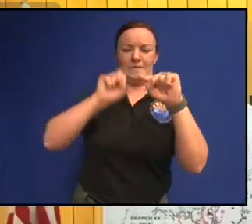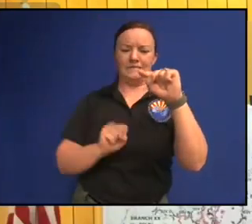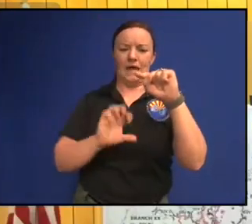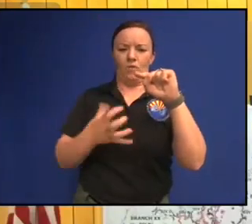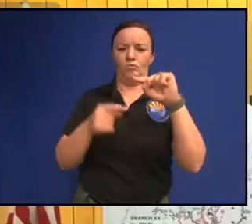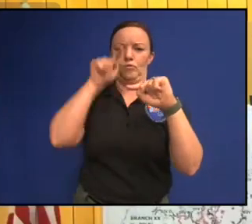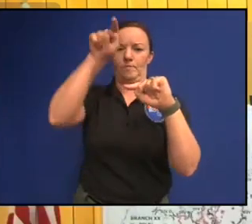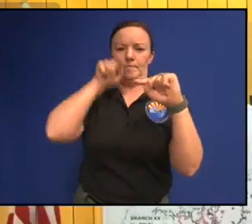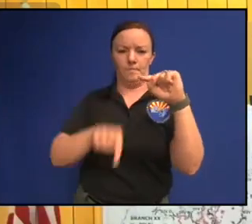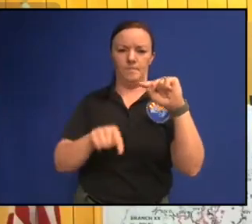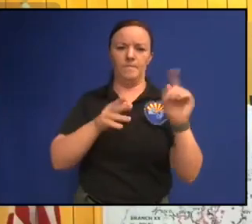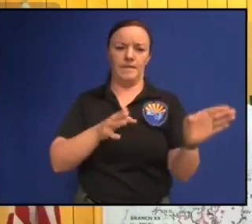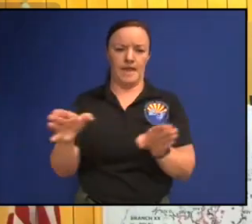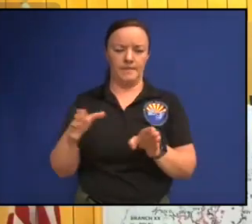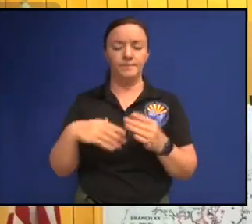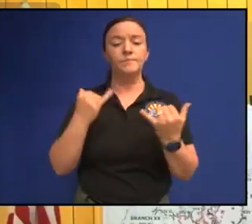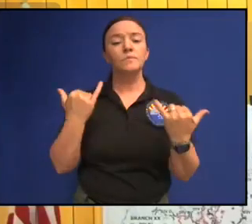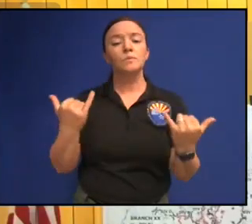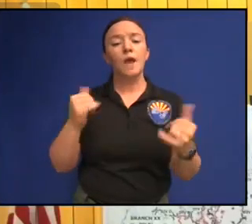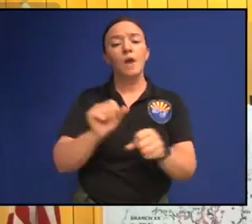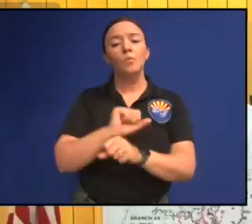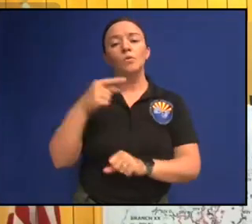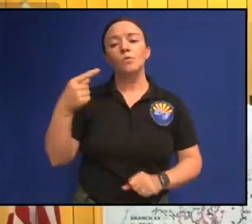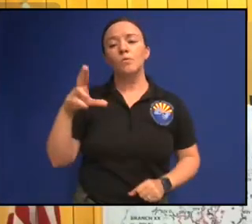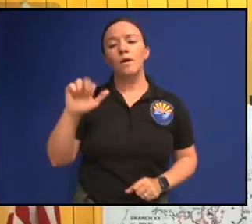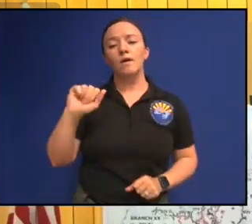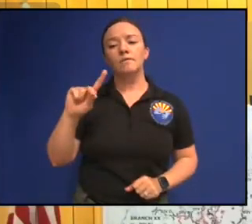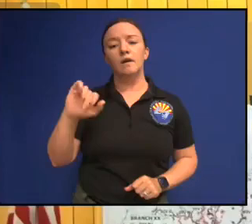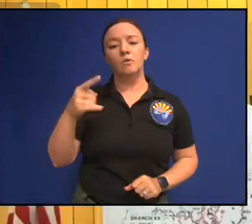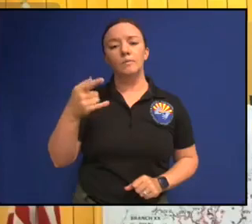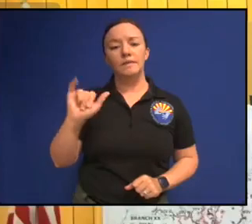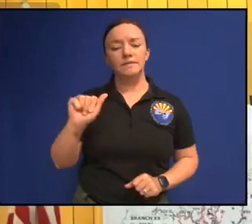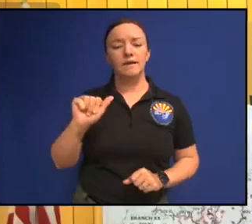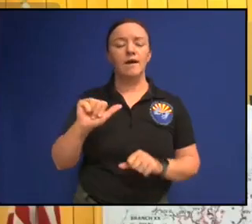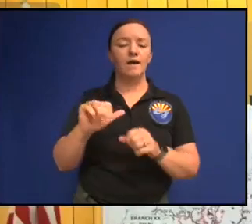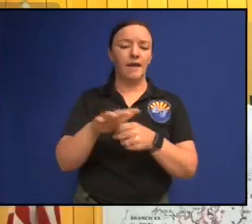THE HATCHERY, AROUND CHRISTMAS TREE CANYON AND SILVA